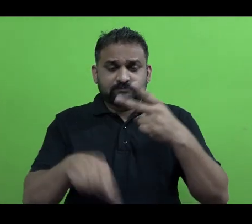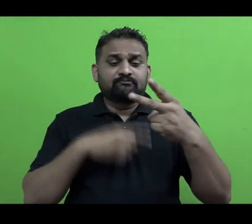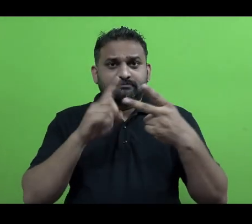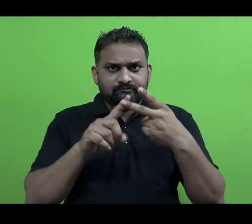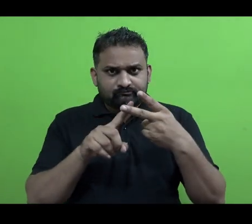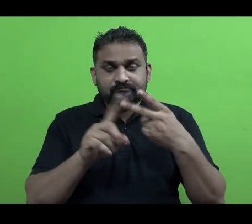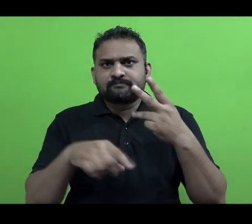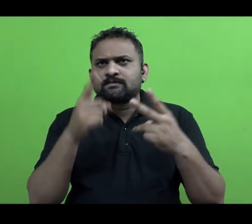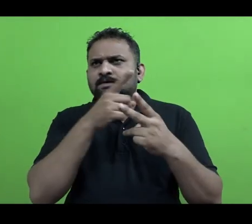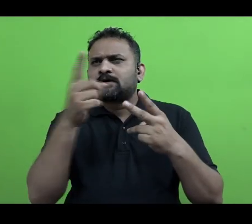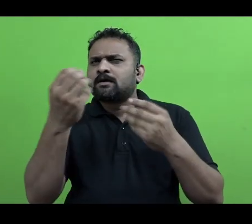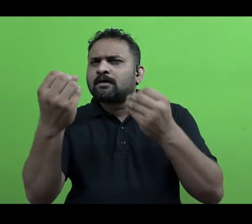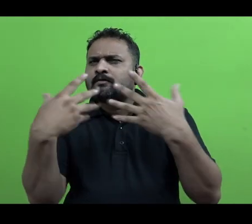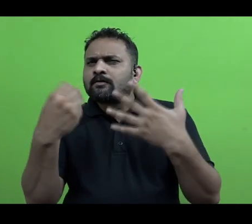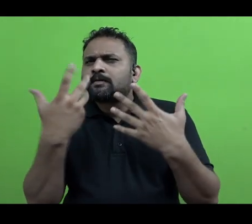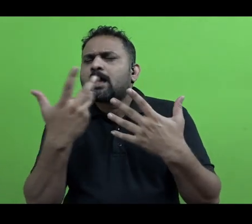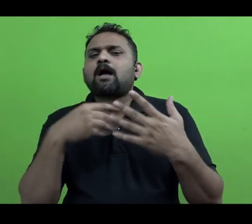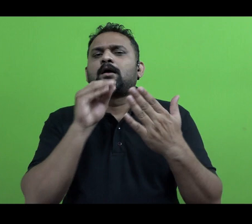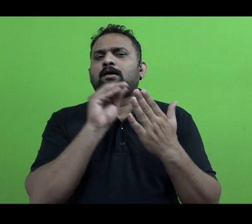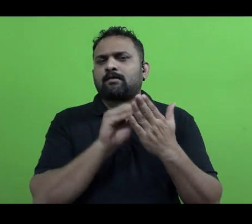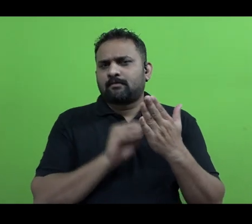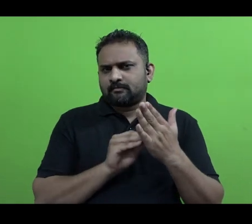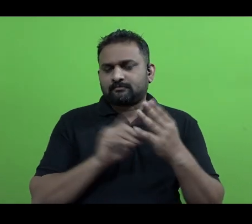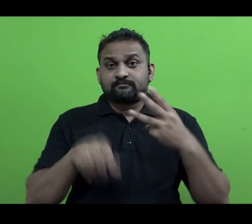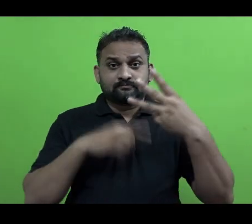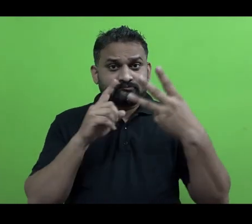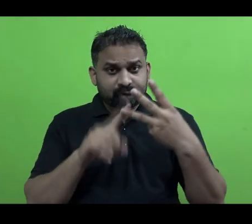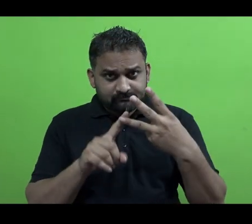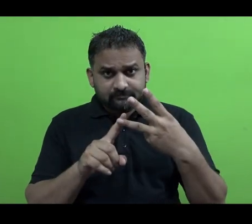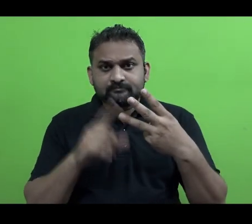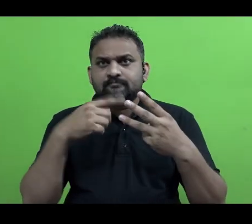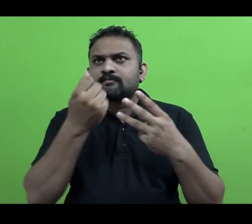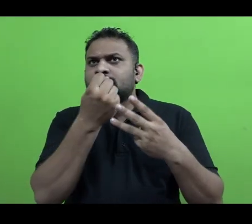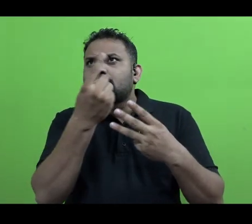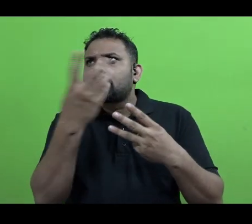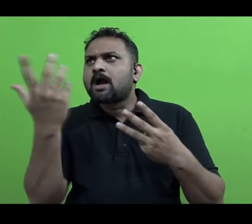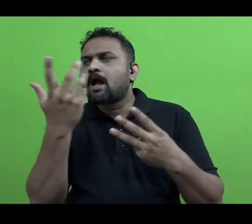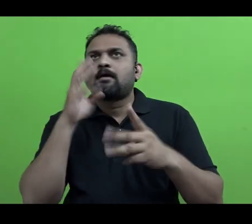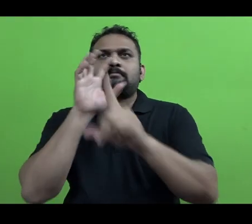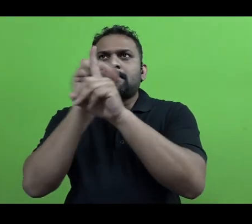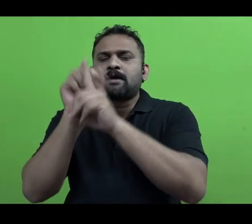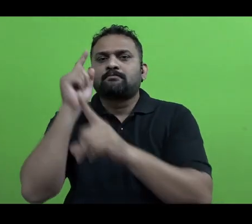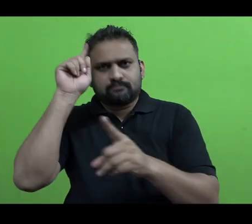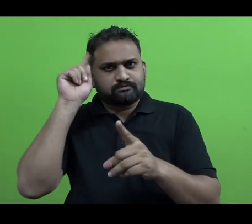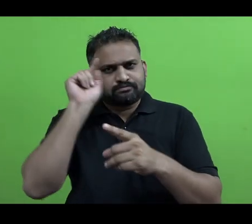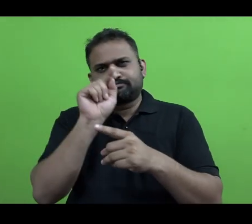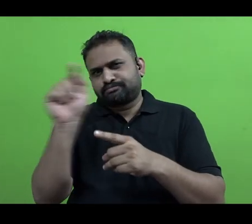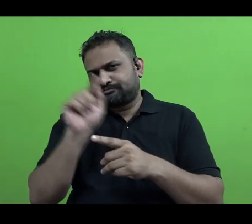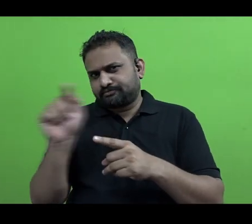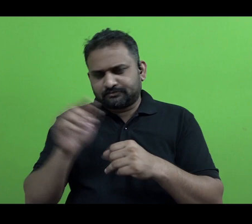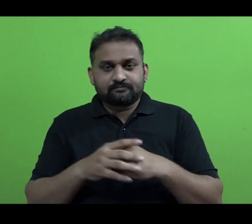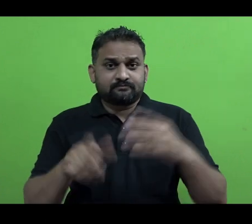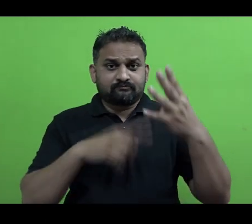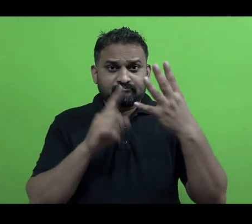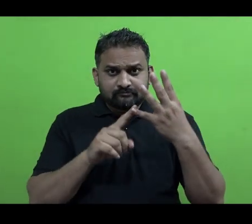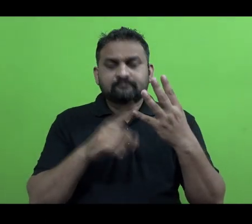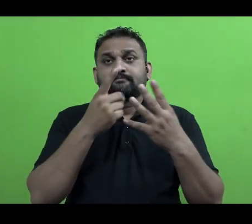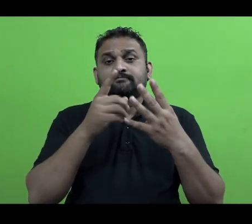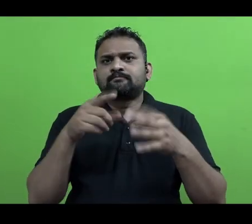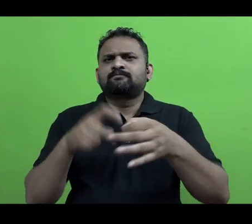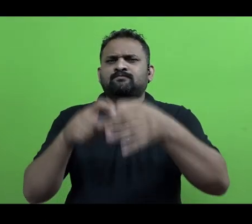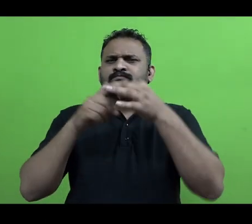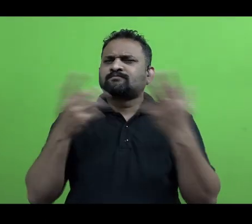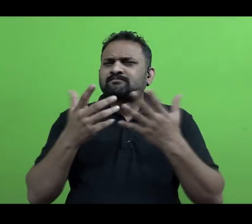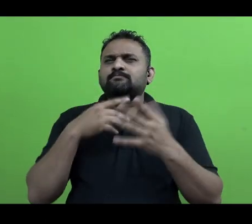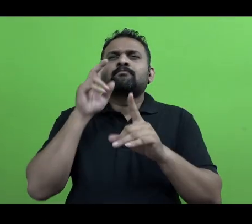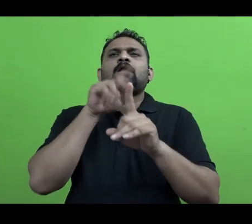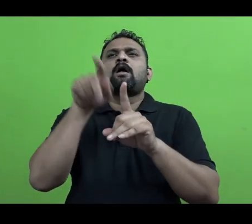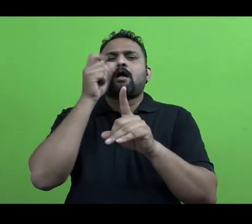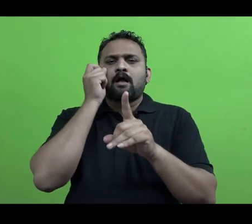Step 2 list what is given. Step 3 underline the numbers. Step four identify the question.